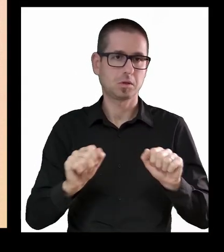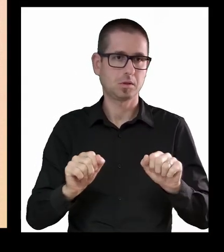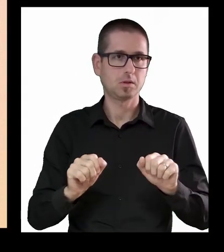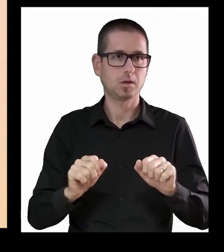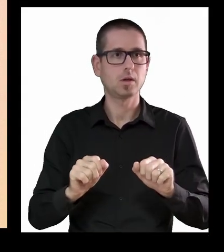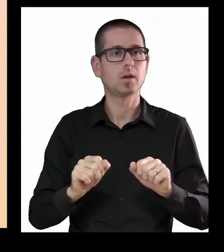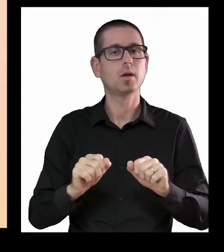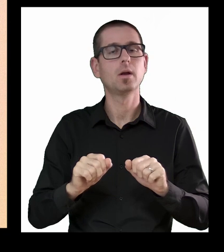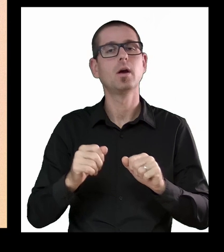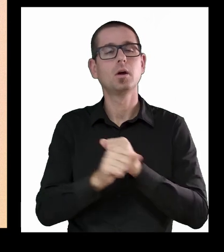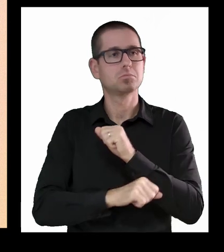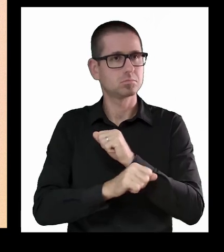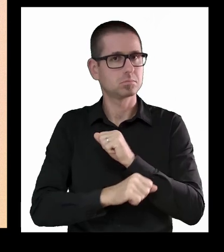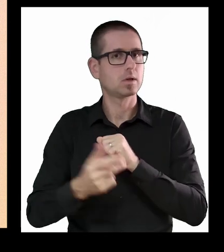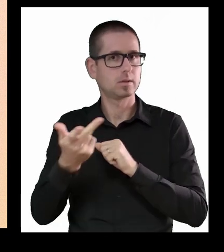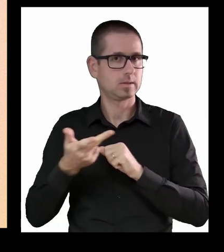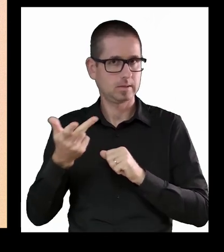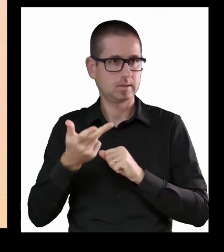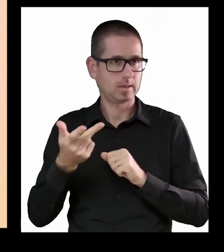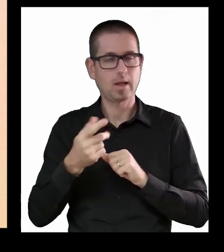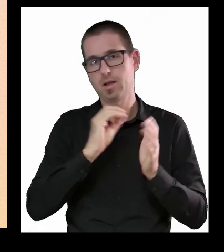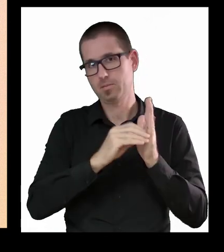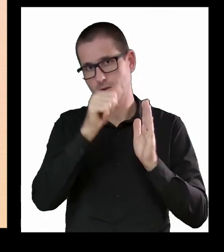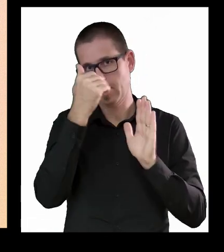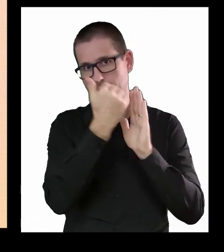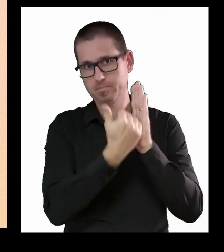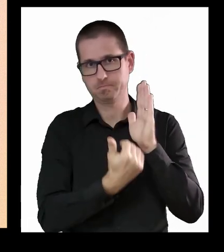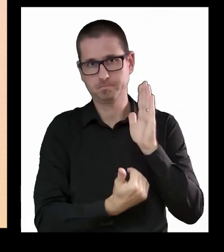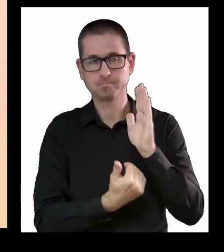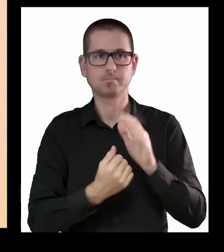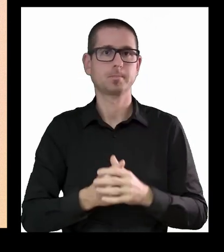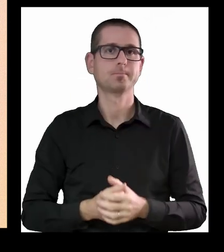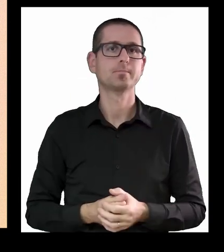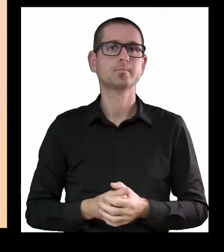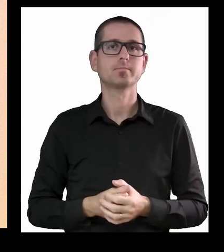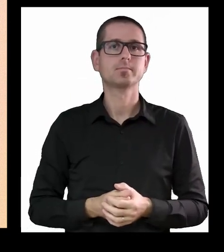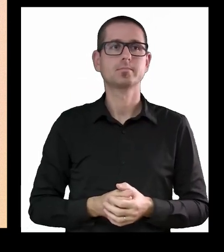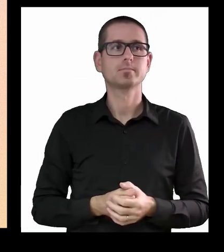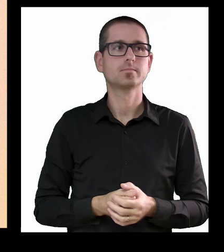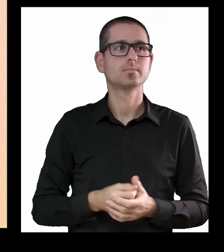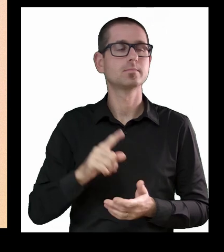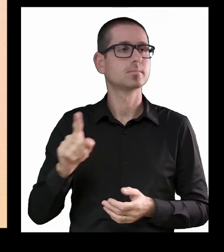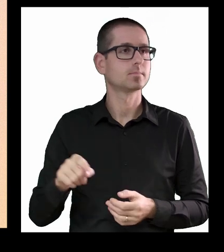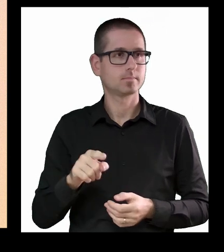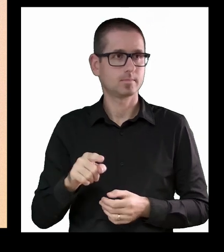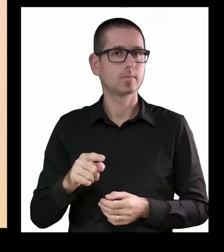from Istanbul University, Tunjer can and Irfan Shimsek. They are my another partners in this project